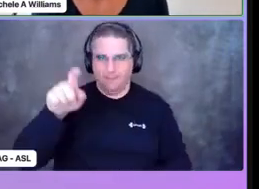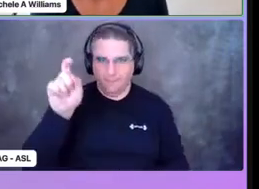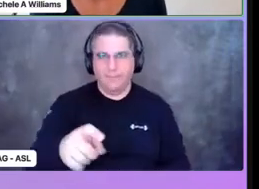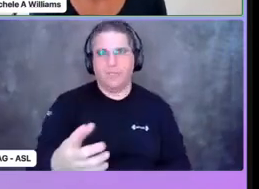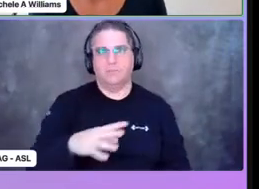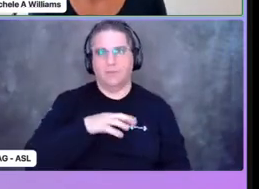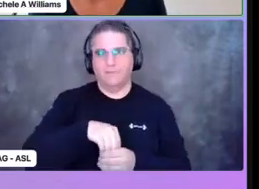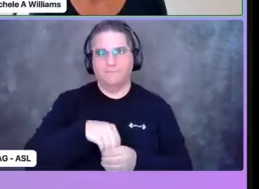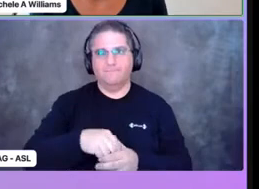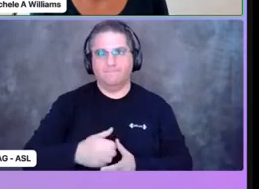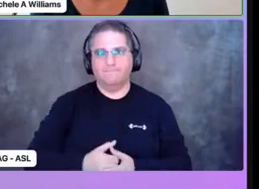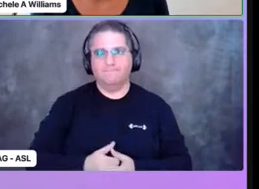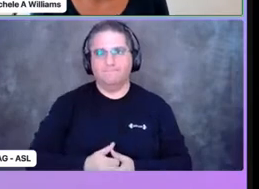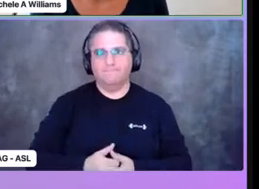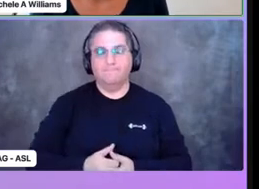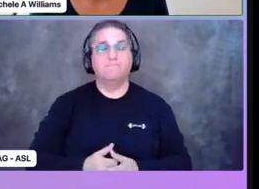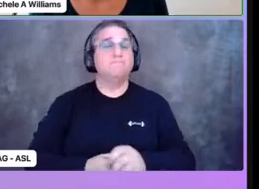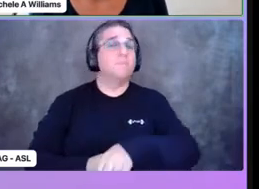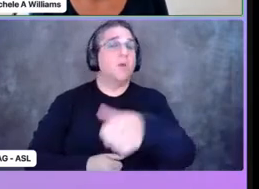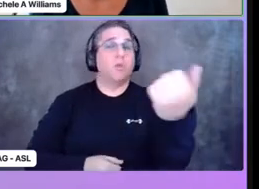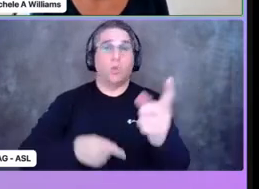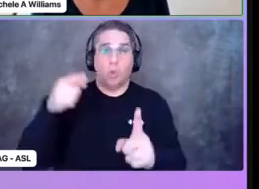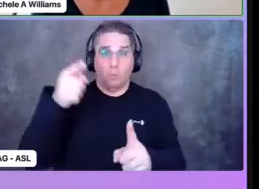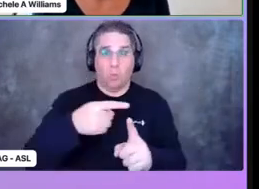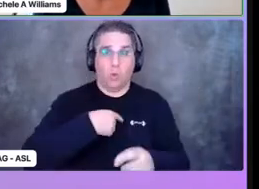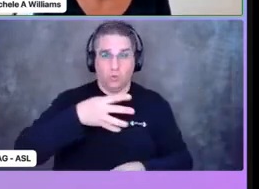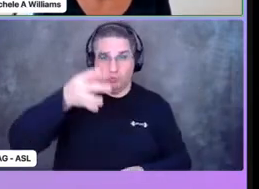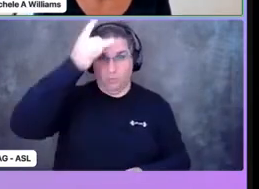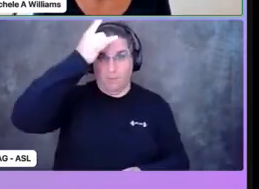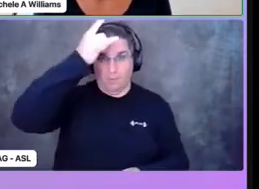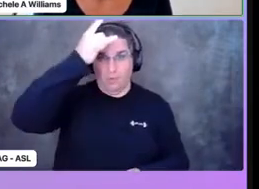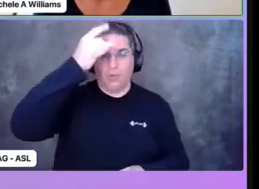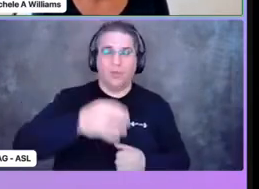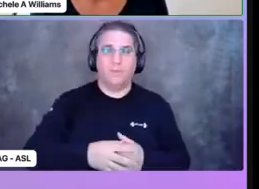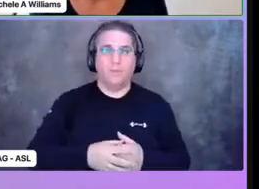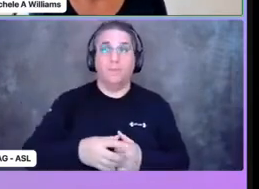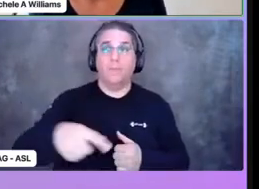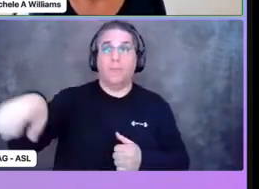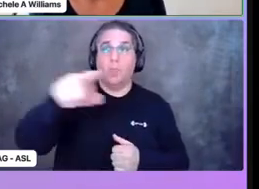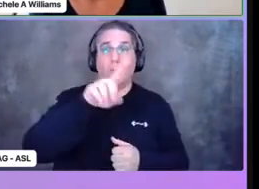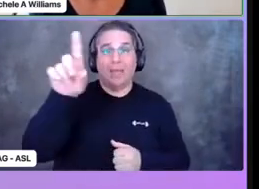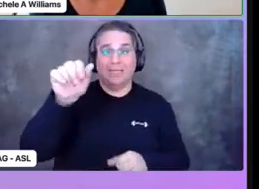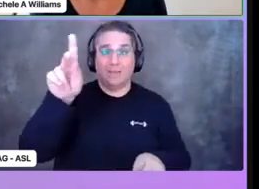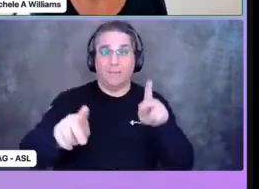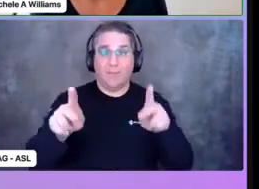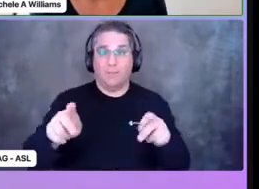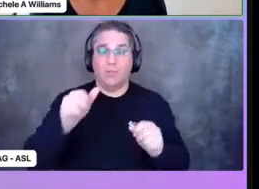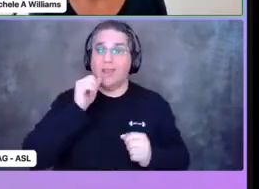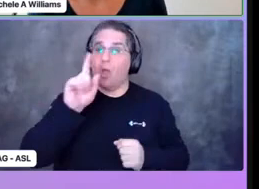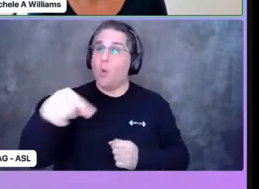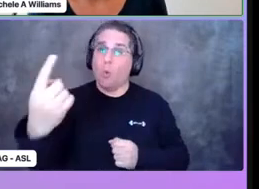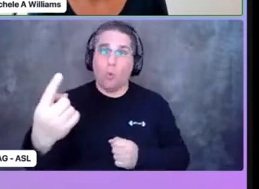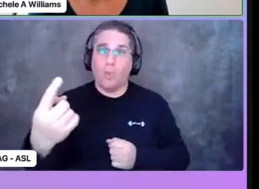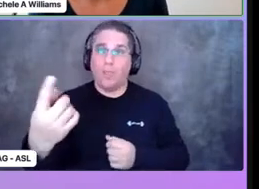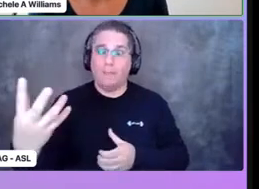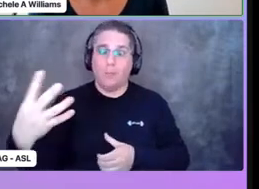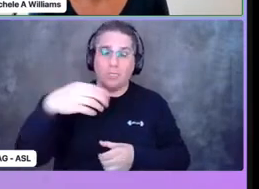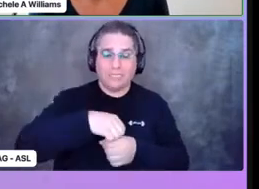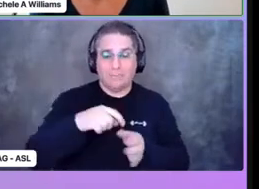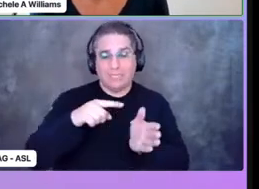then we should be keeping in mind the diversity of what that includes. And additional takeaway related to that is